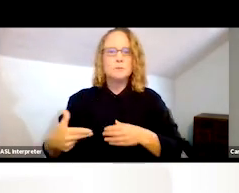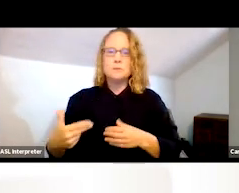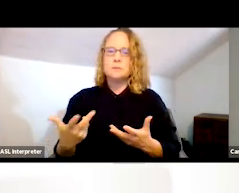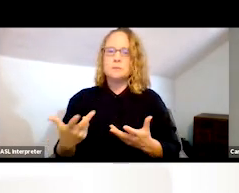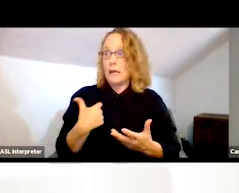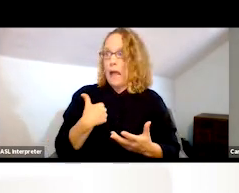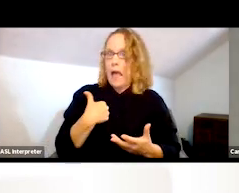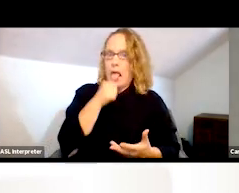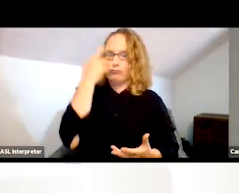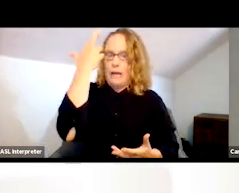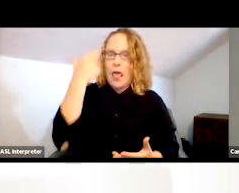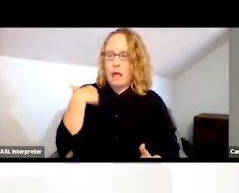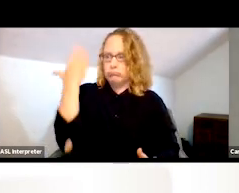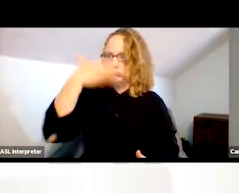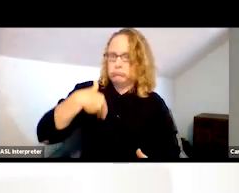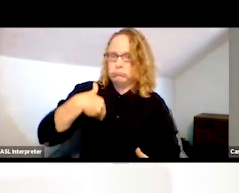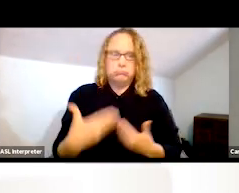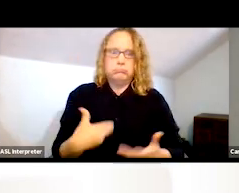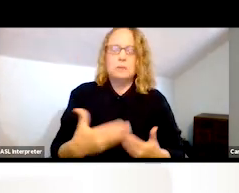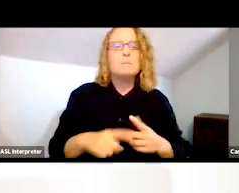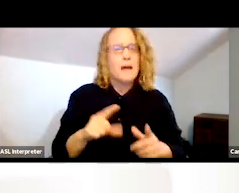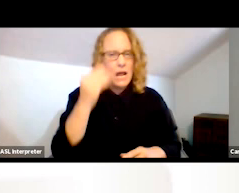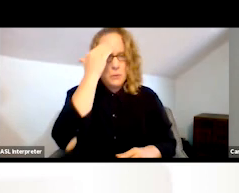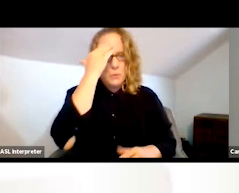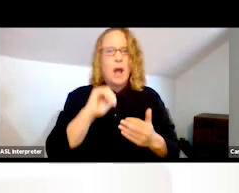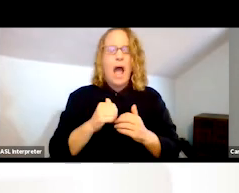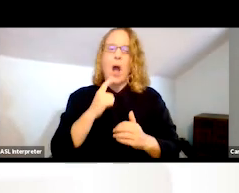or anything like that was about PTSD.